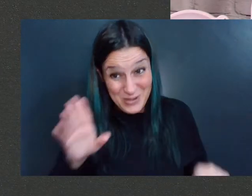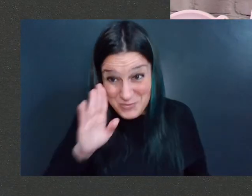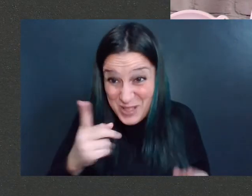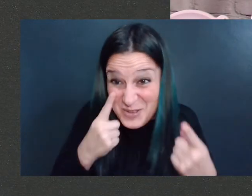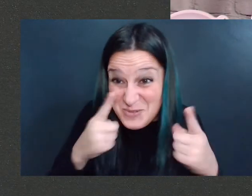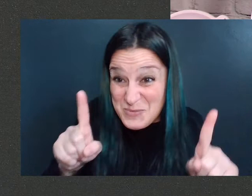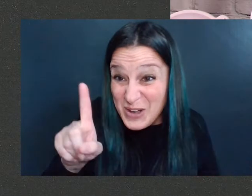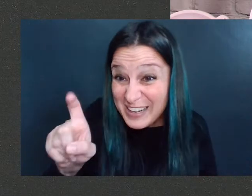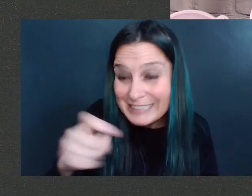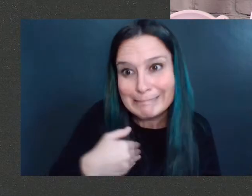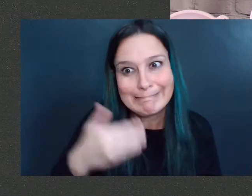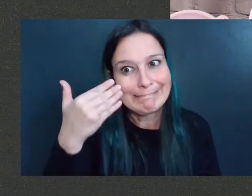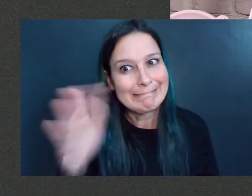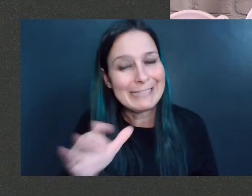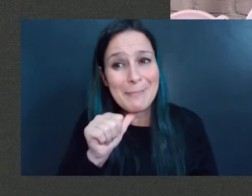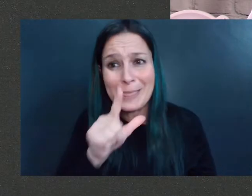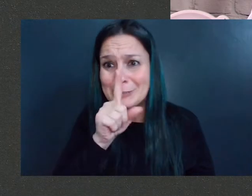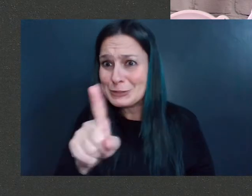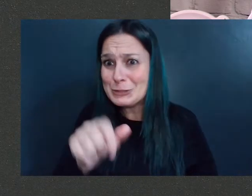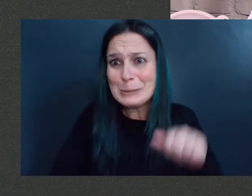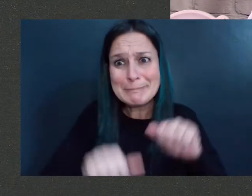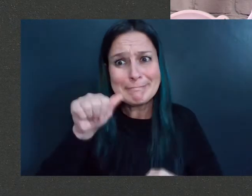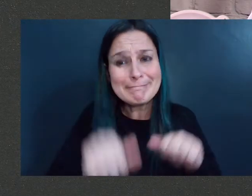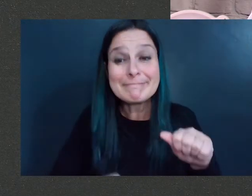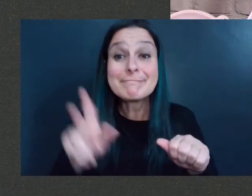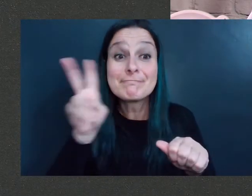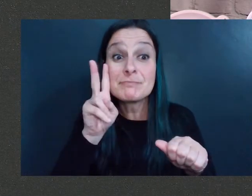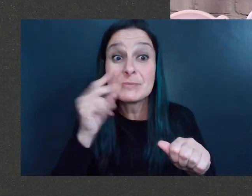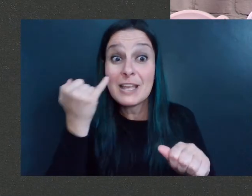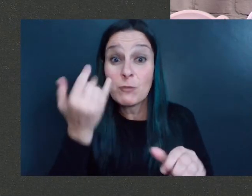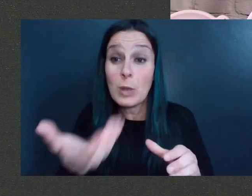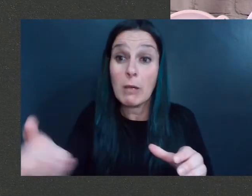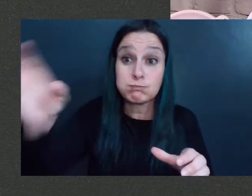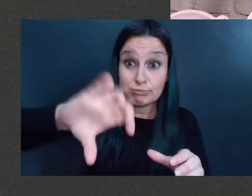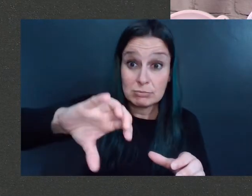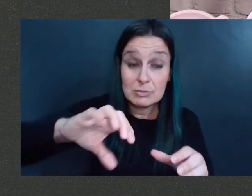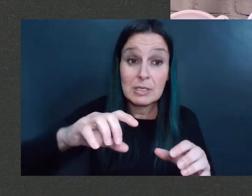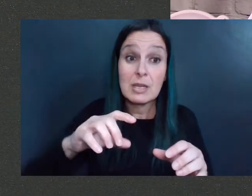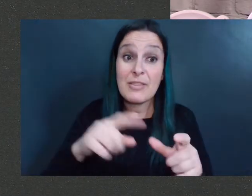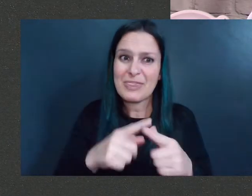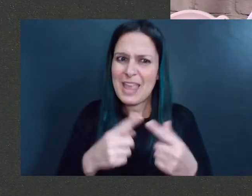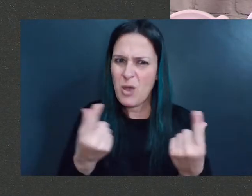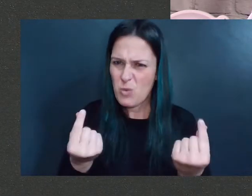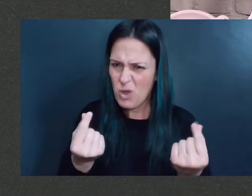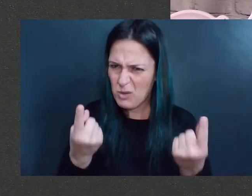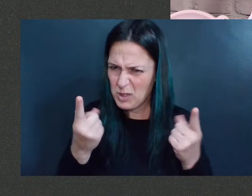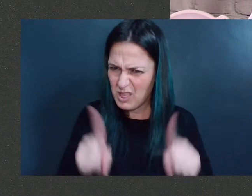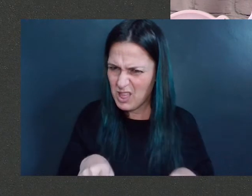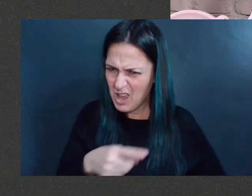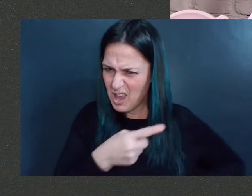I'm not sure if we dumped that baking soda into the vinegar what do you think will happen.